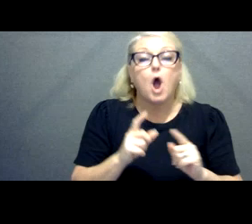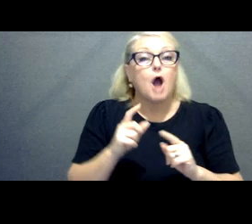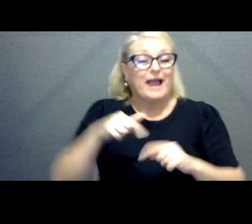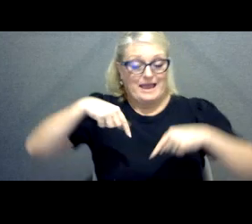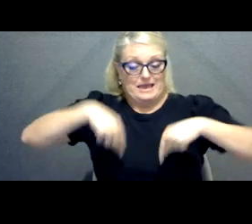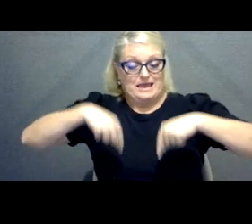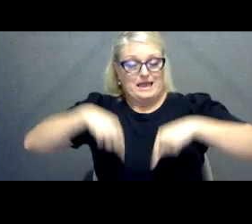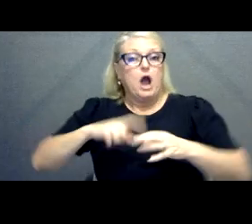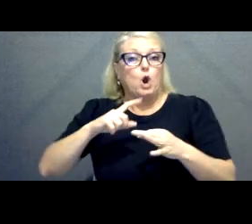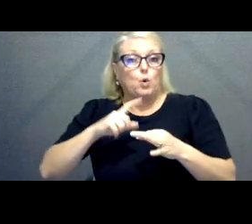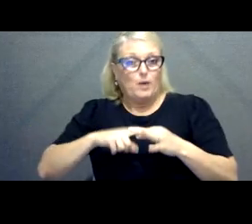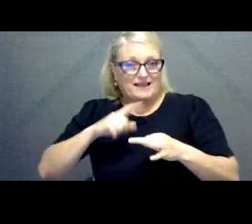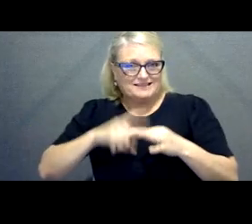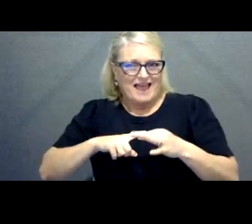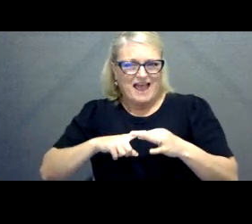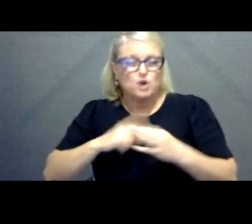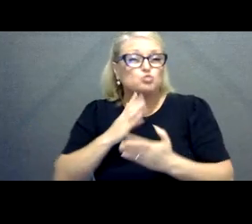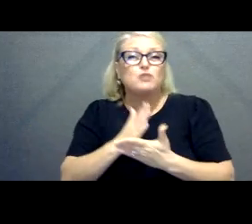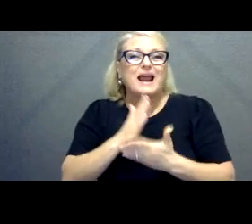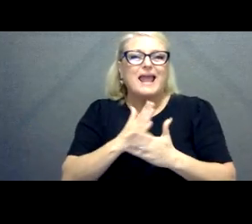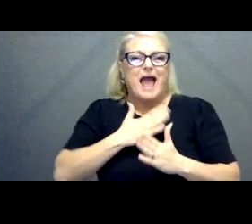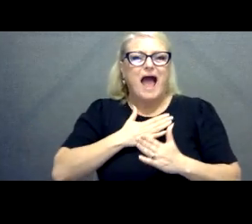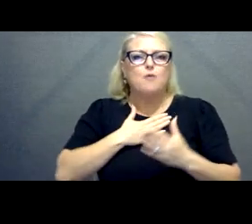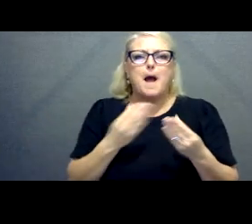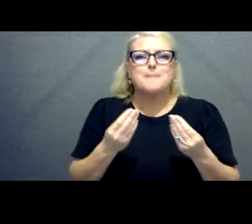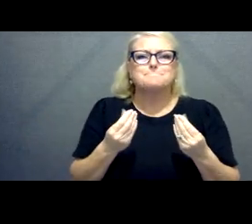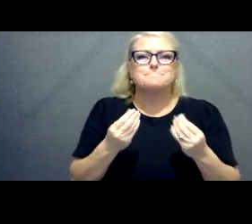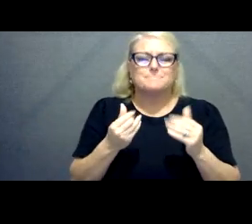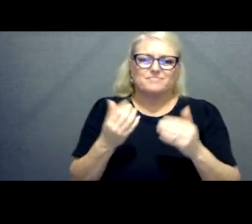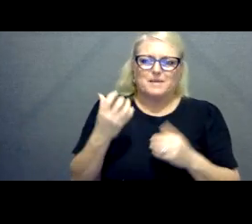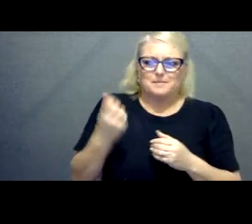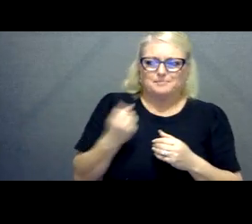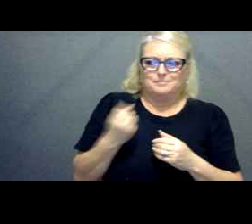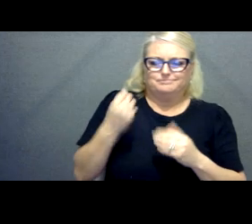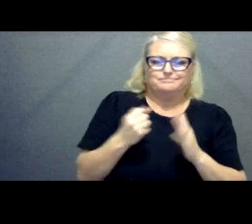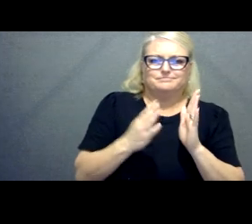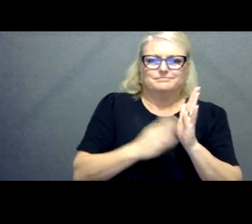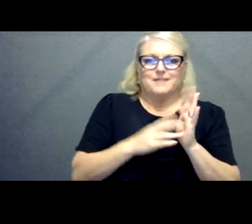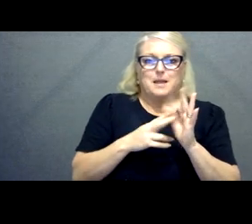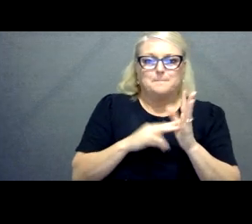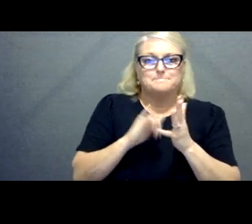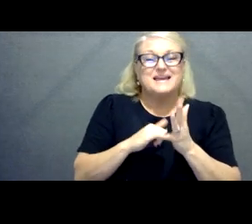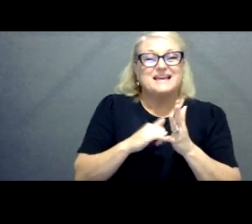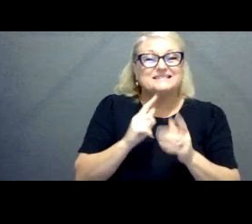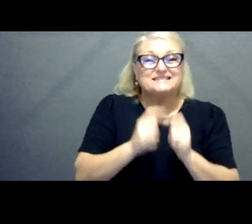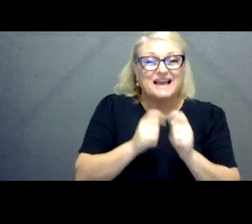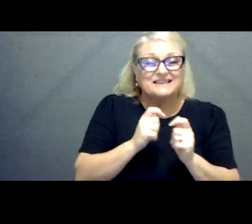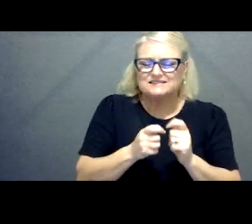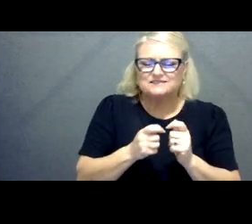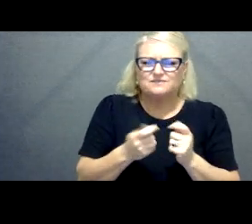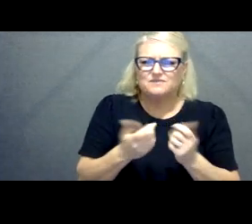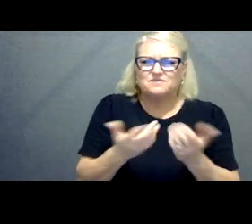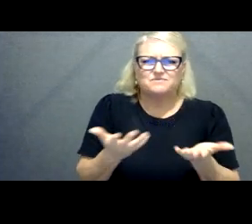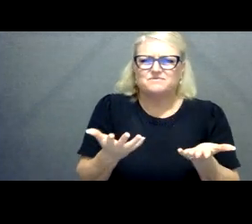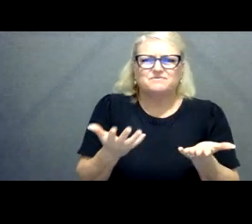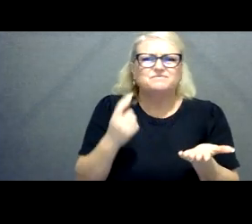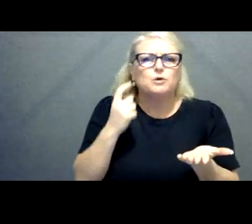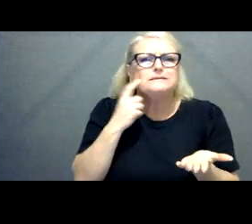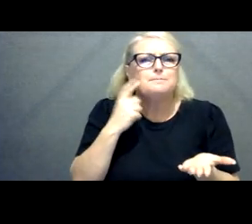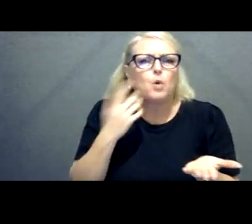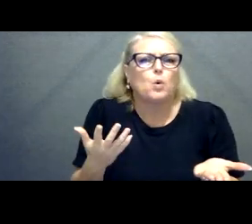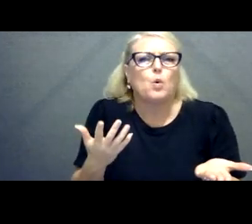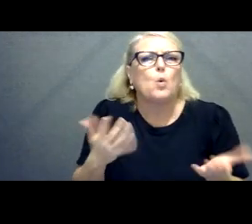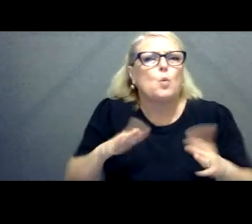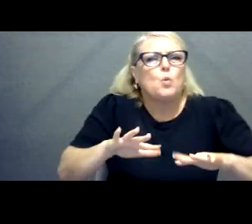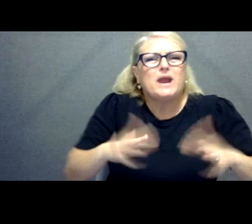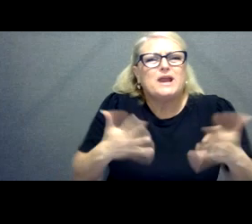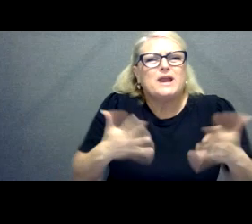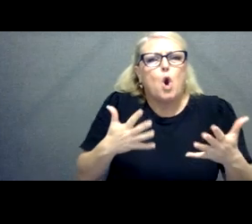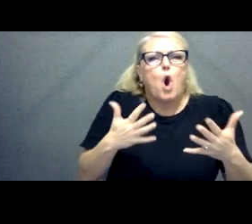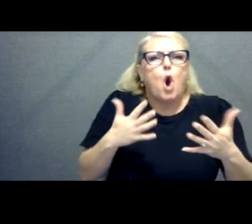means test and we at the at the moment we are we don't look at debt and liabilities um we look at